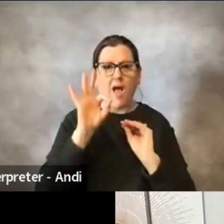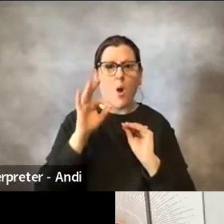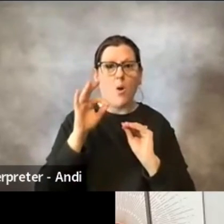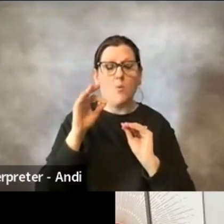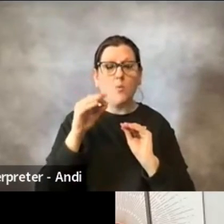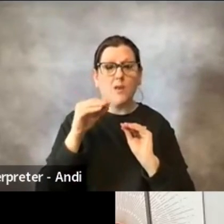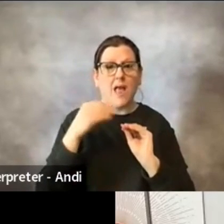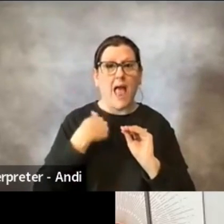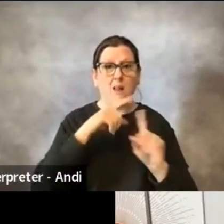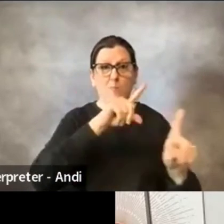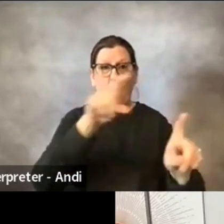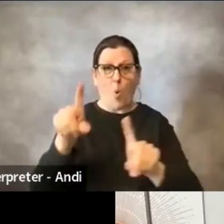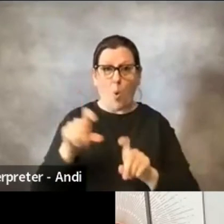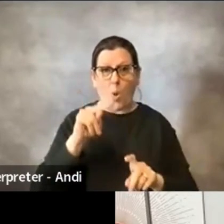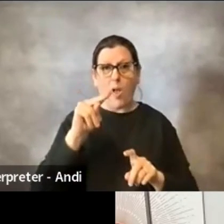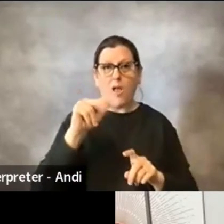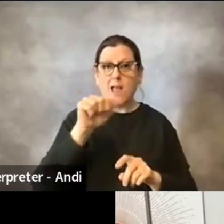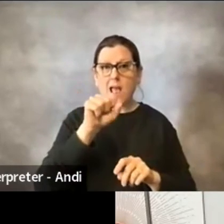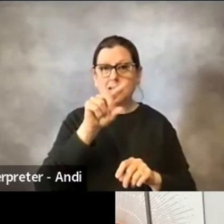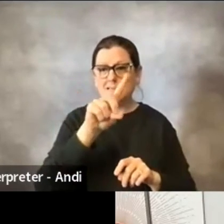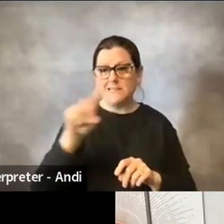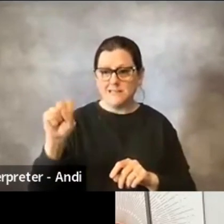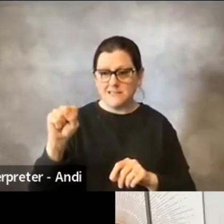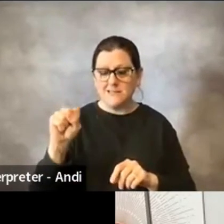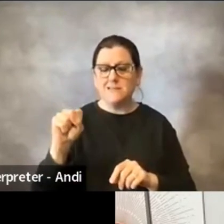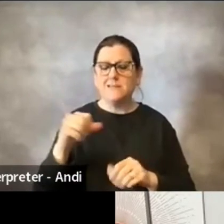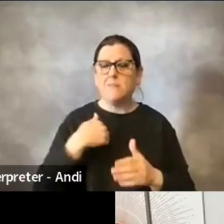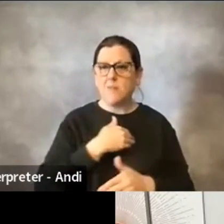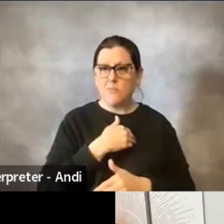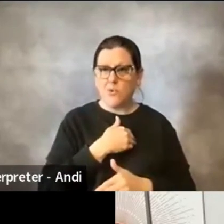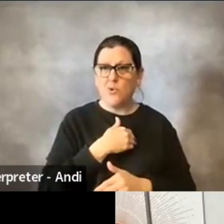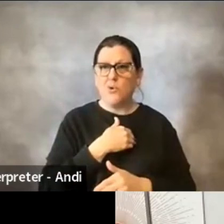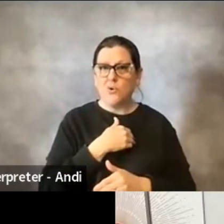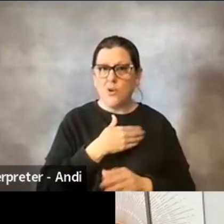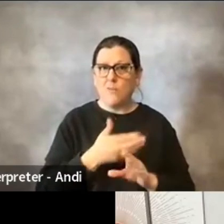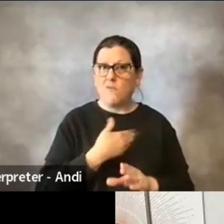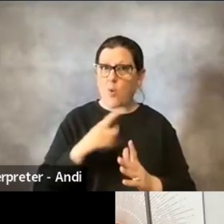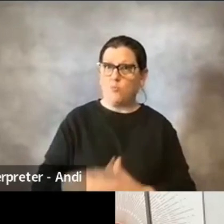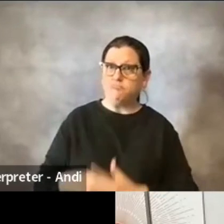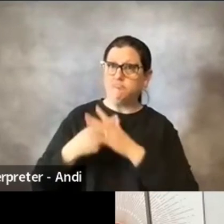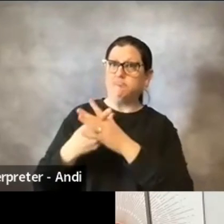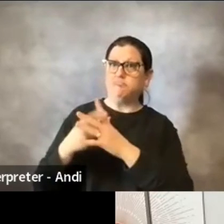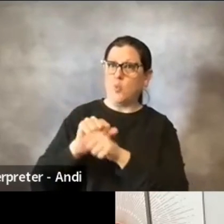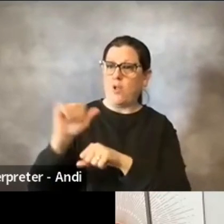nasties members, before we embarked on the work on the policy Academy and found that